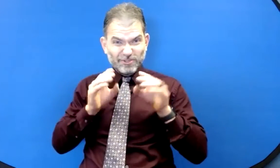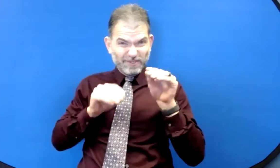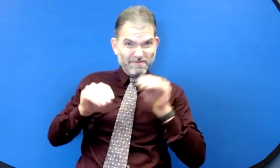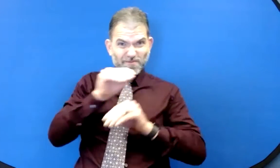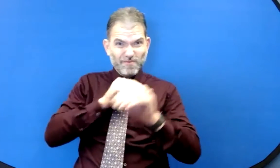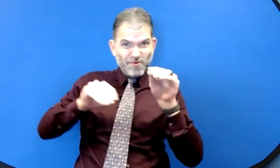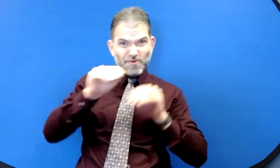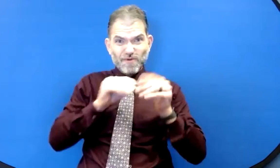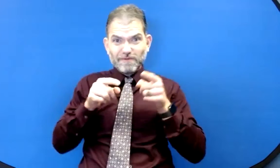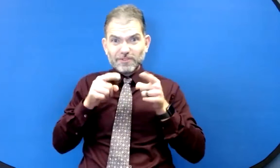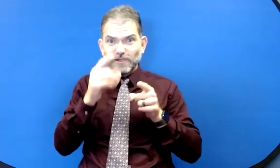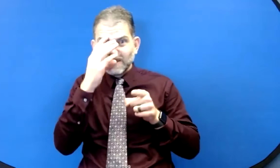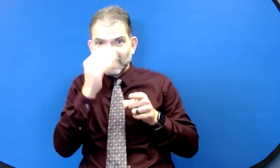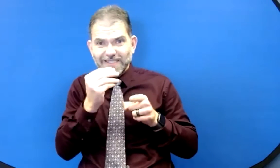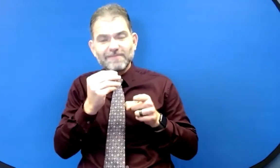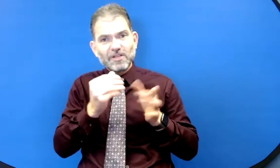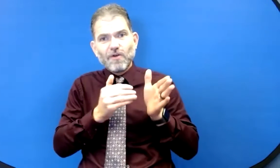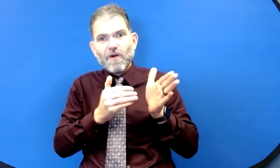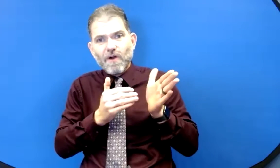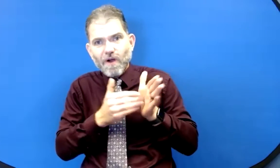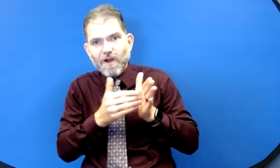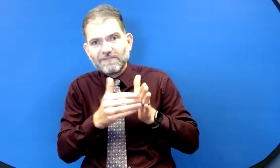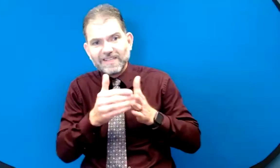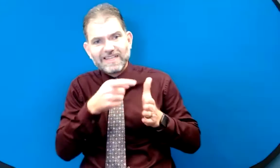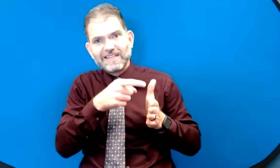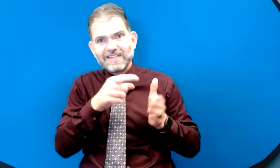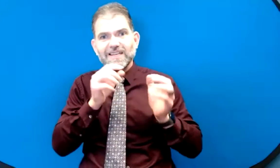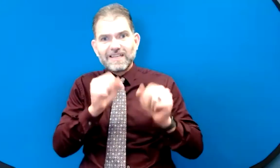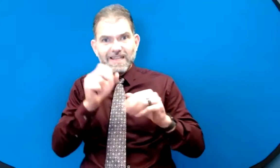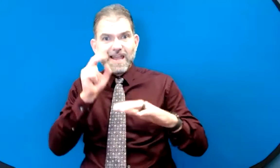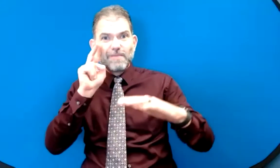ASL Interpreter: rem sleep behavior disorder where they're moving during the red period of sleep